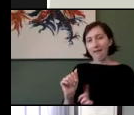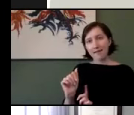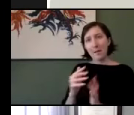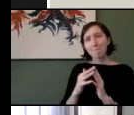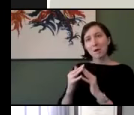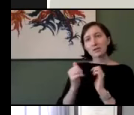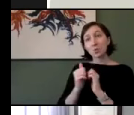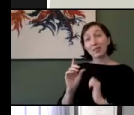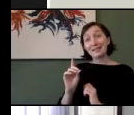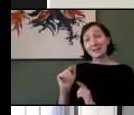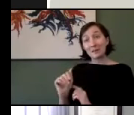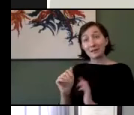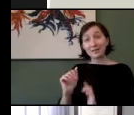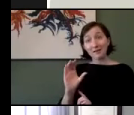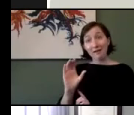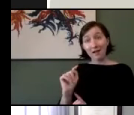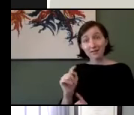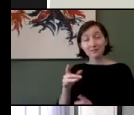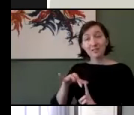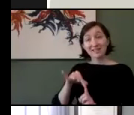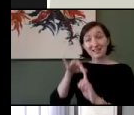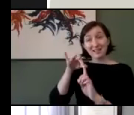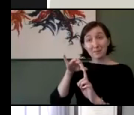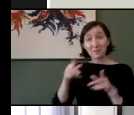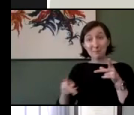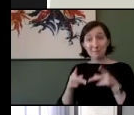exempt people with disabilities from mask mandates?